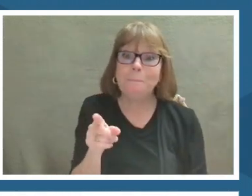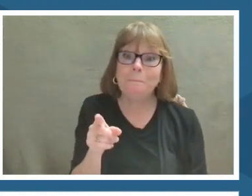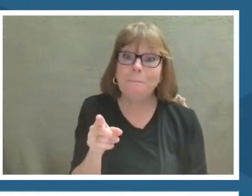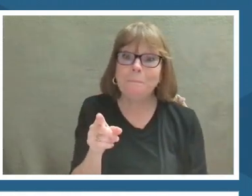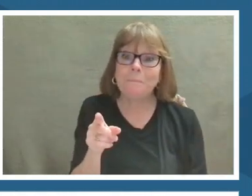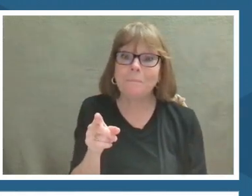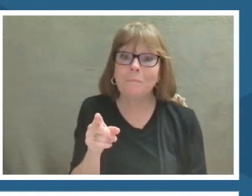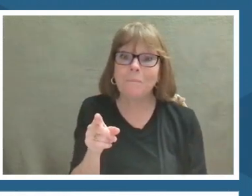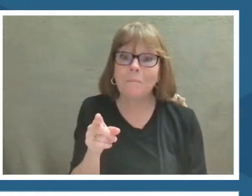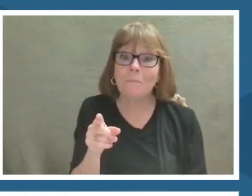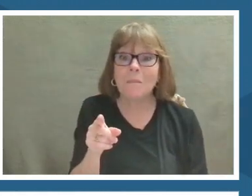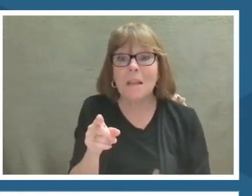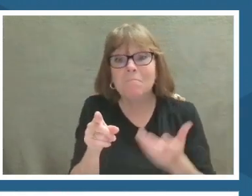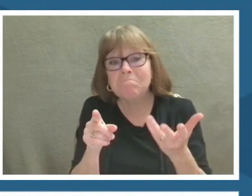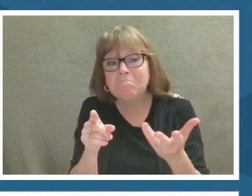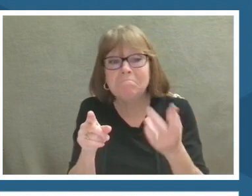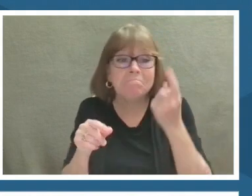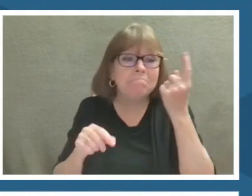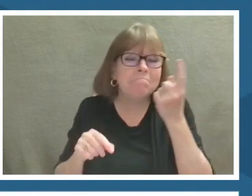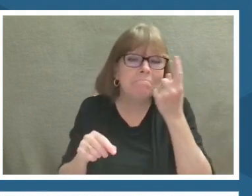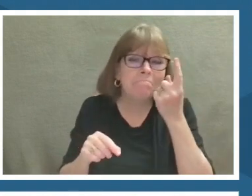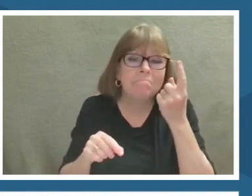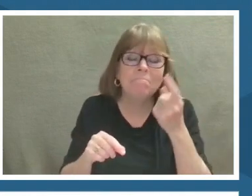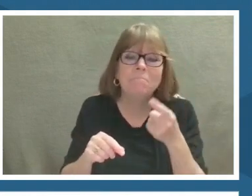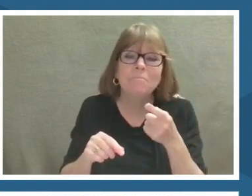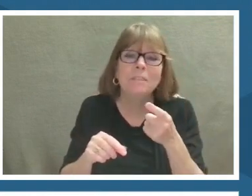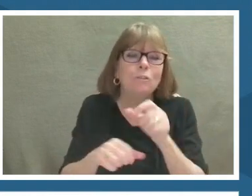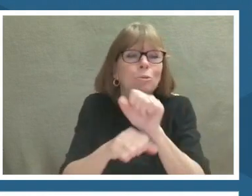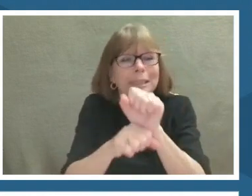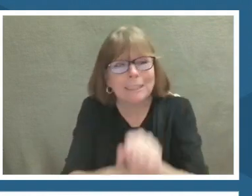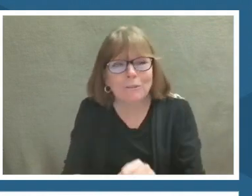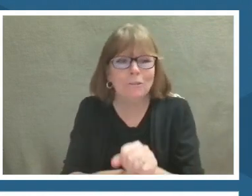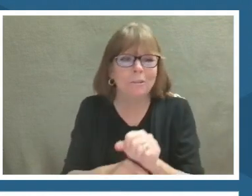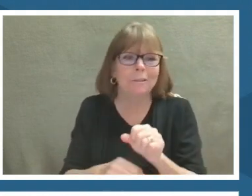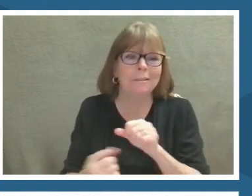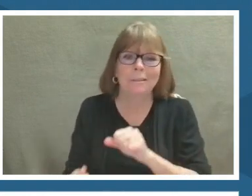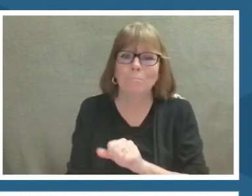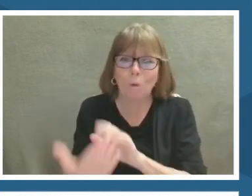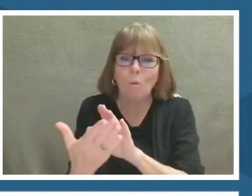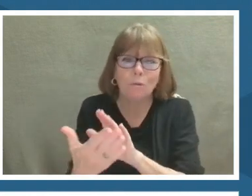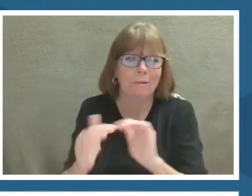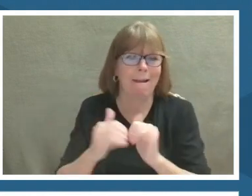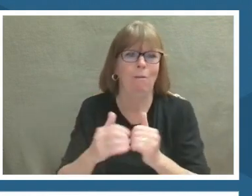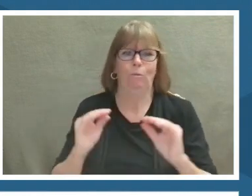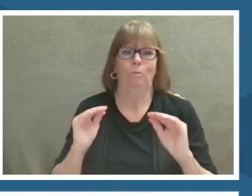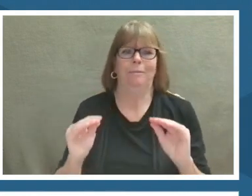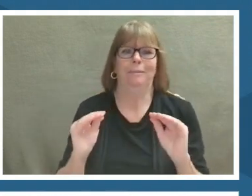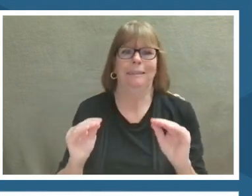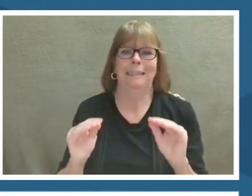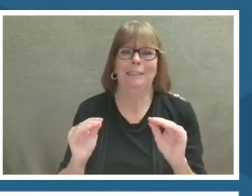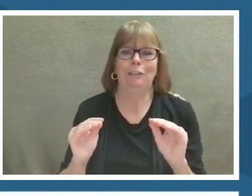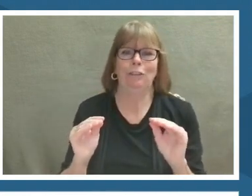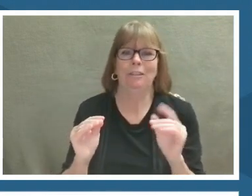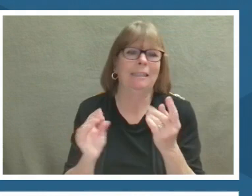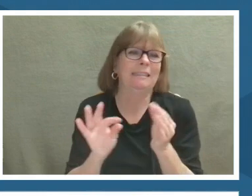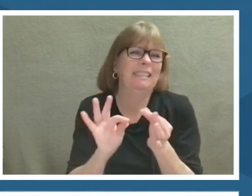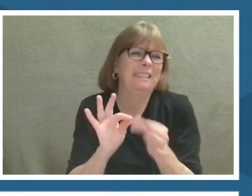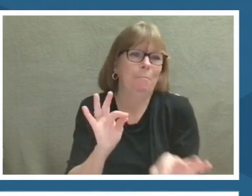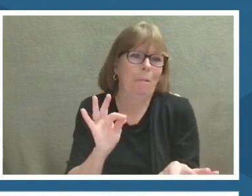let's just think about the traditional approach to teaching a